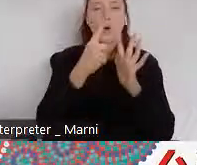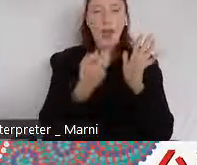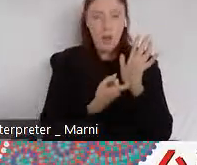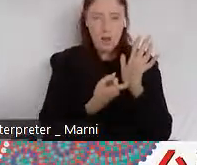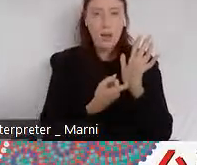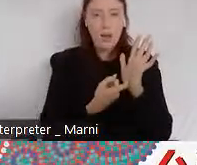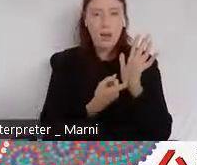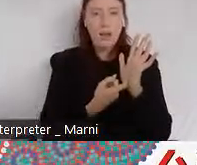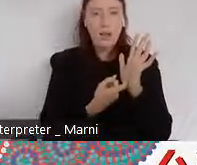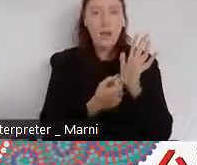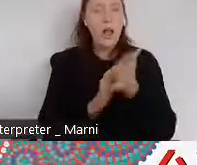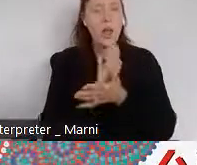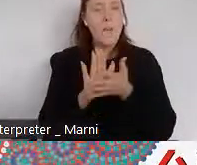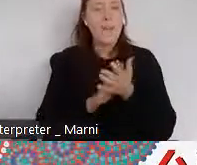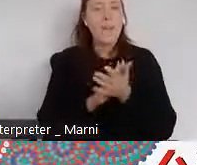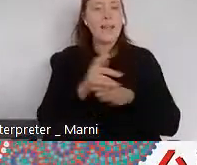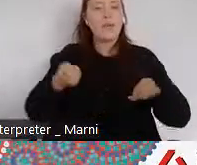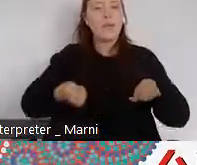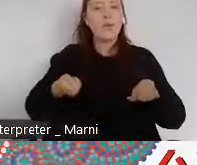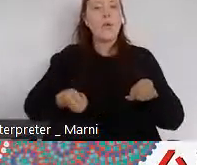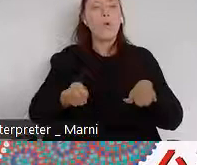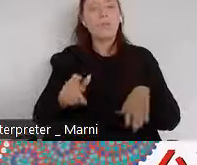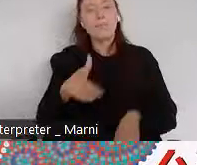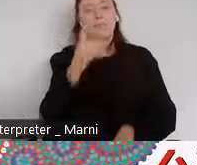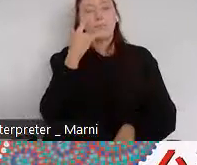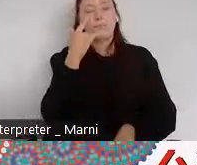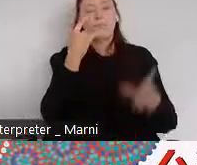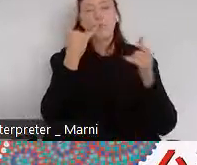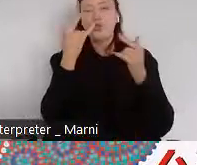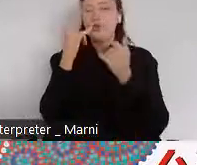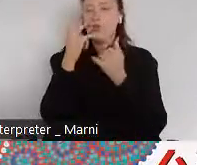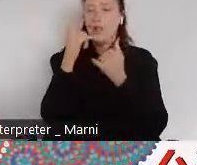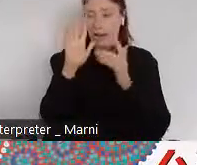have to be satisfied are used necessarily to avoid serious harm or injustice to a person.